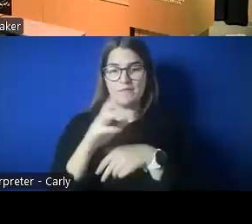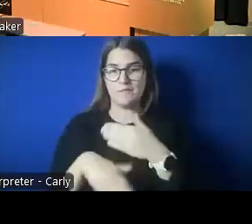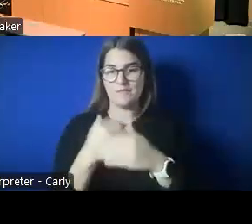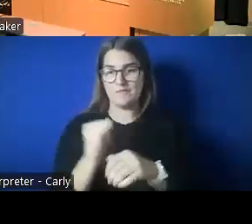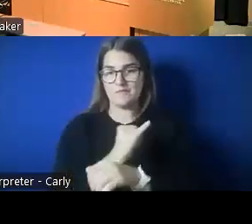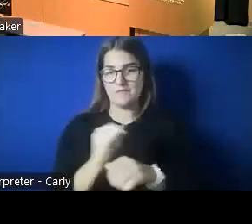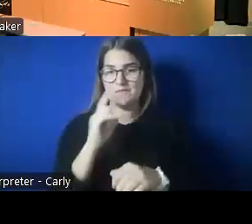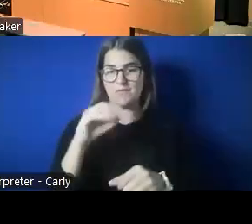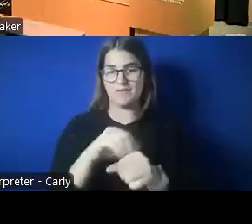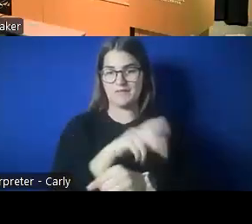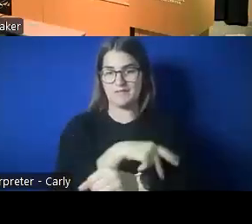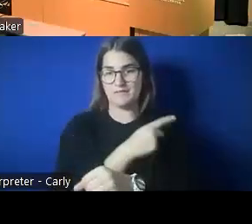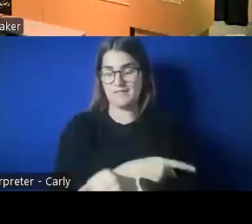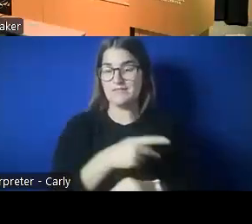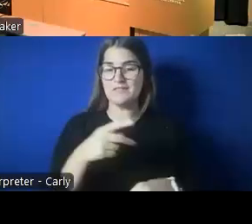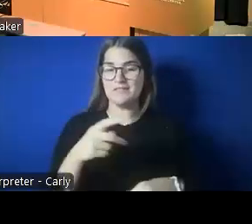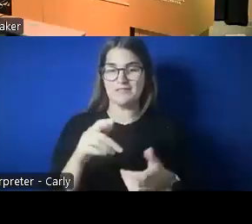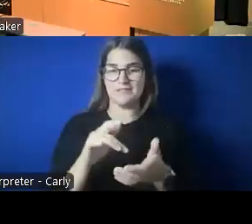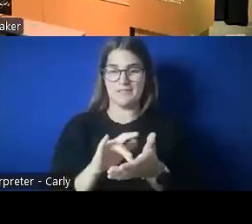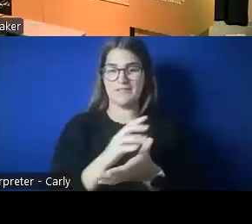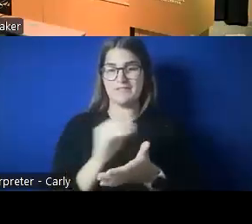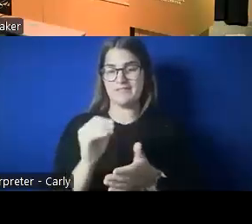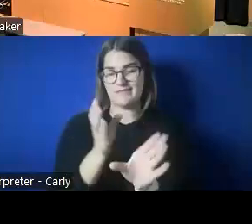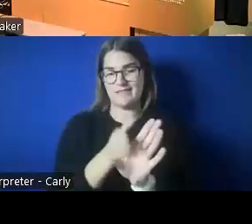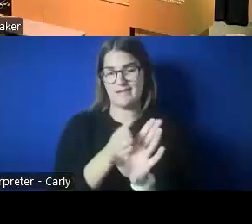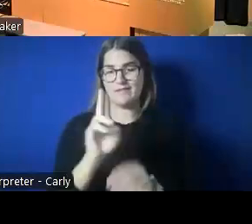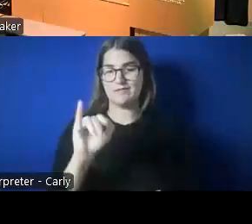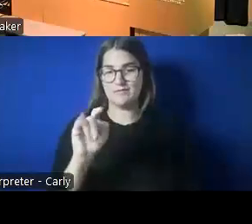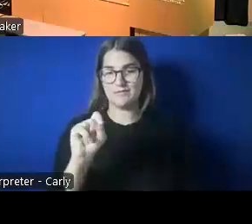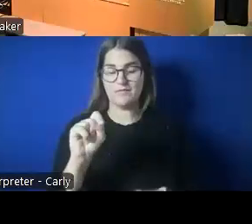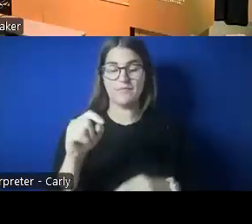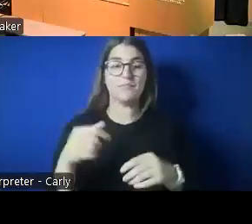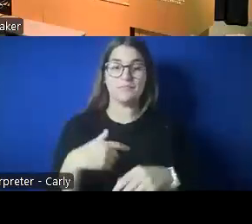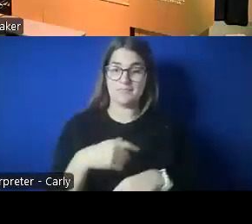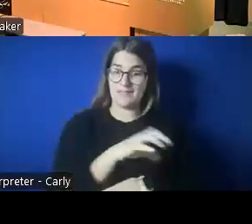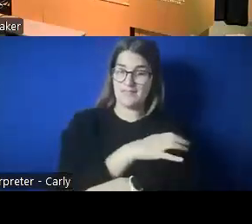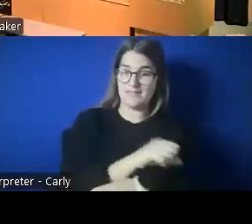medicine and Psychiatry unit clinically she is a pediatric psychologist on pediatric consult leaz